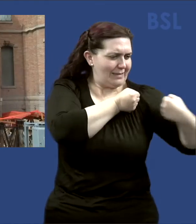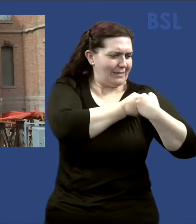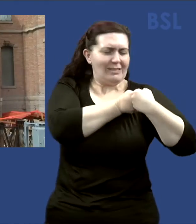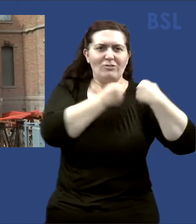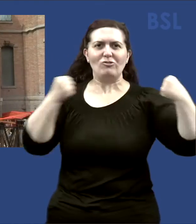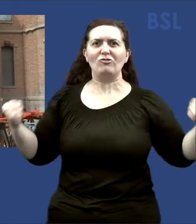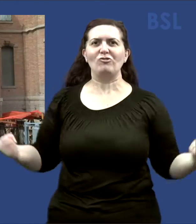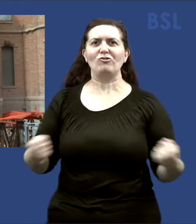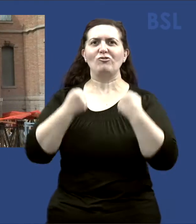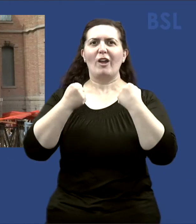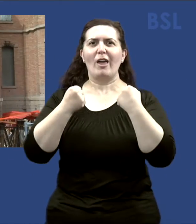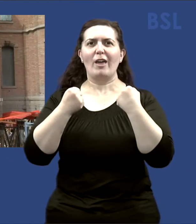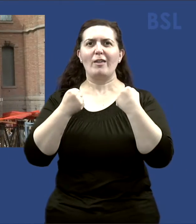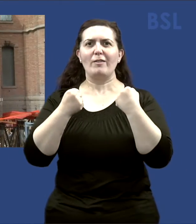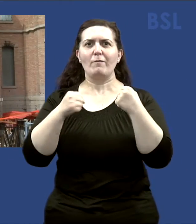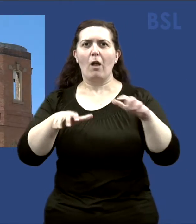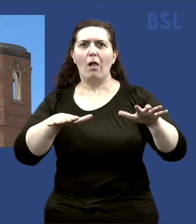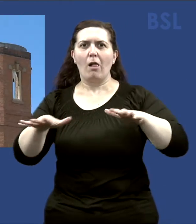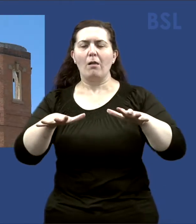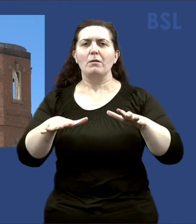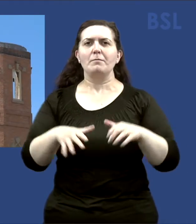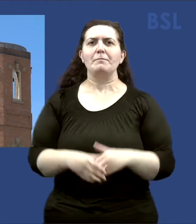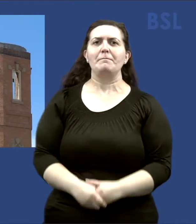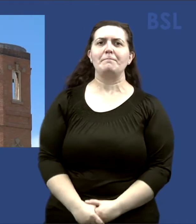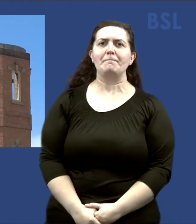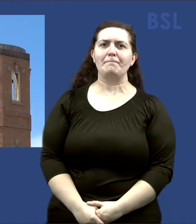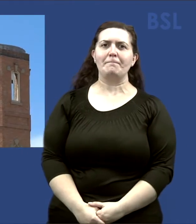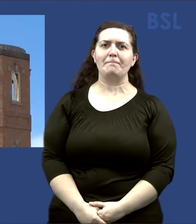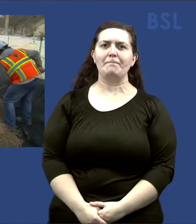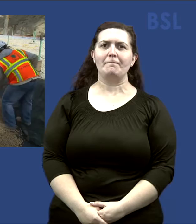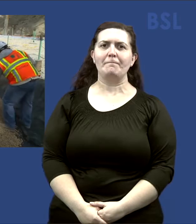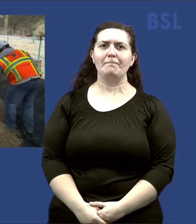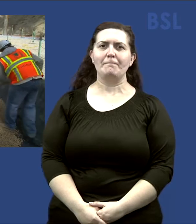That gives it a better strength for lateral resistance."